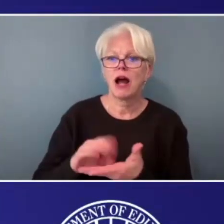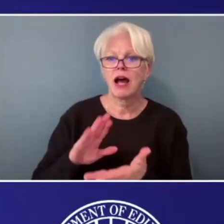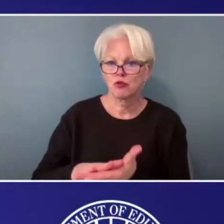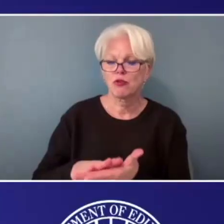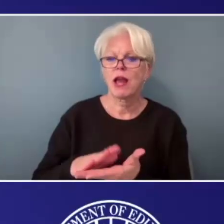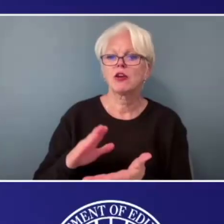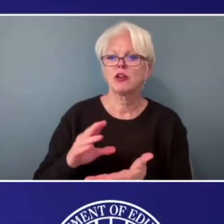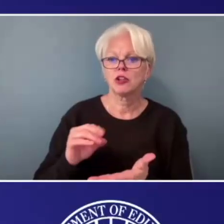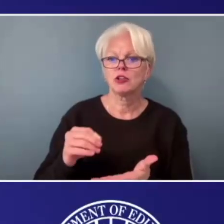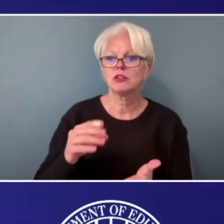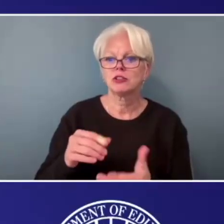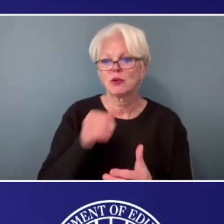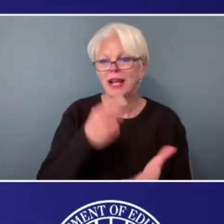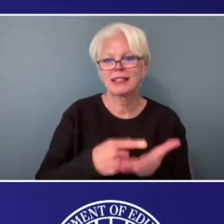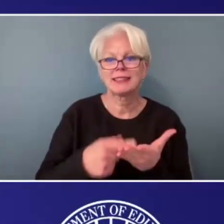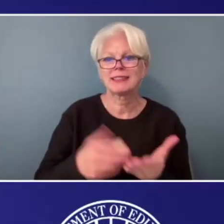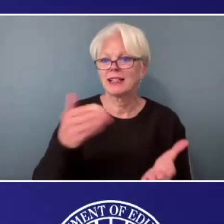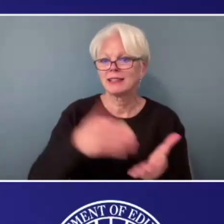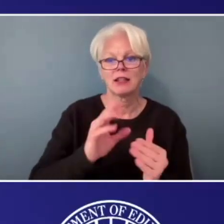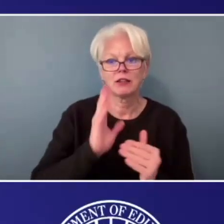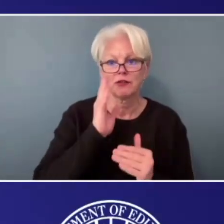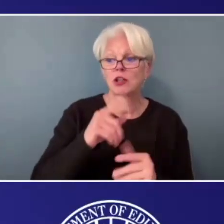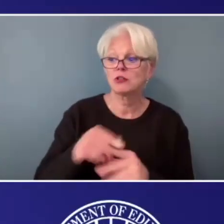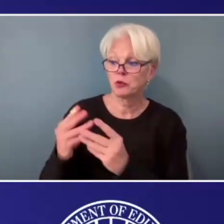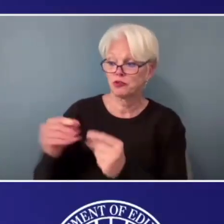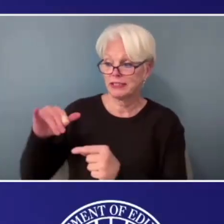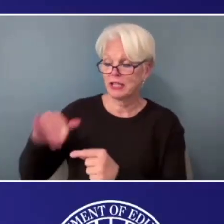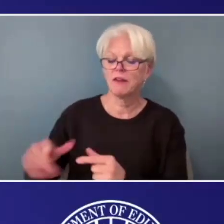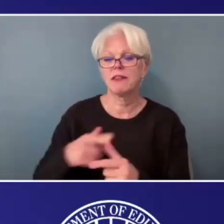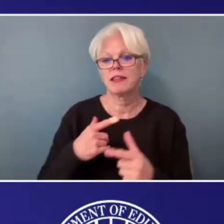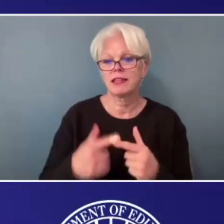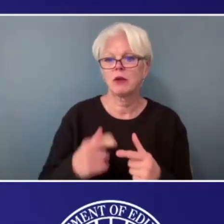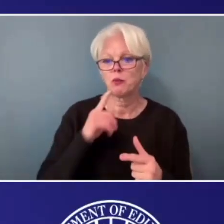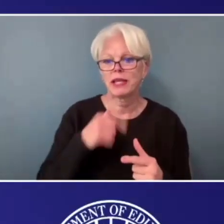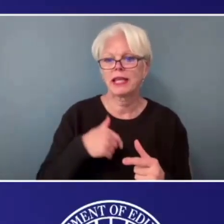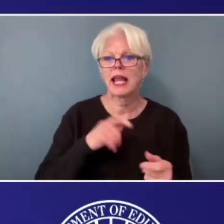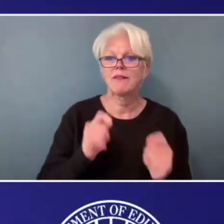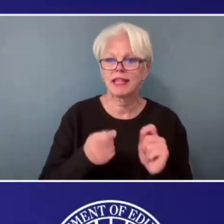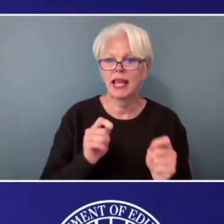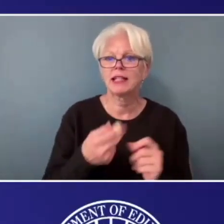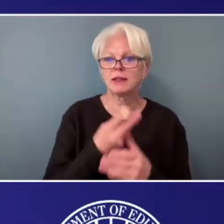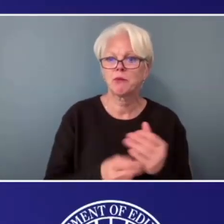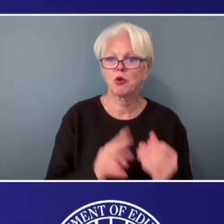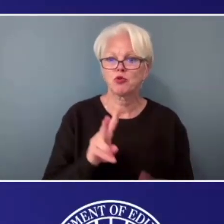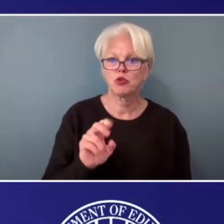because once we solve that other issue, then we'll be good to have the edits in both 209 and in 219.